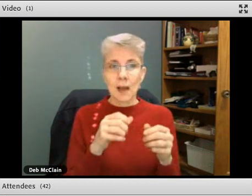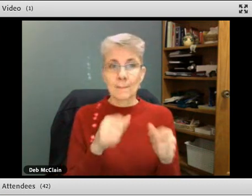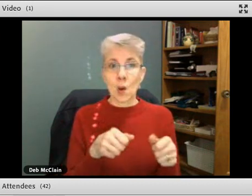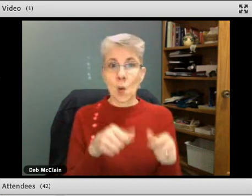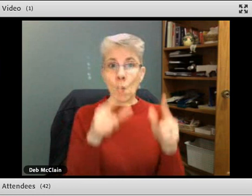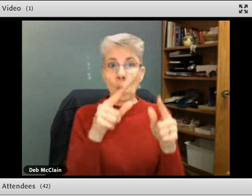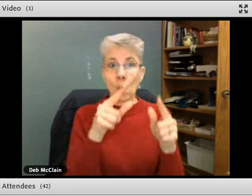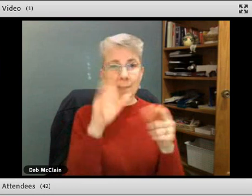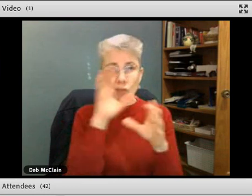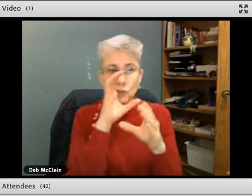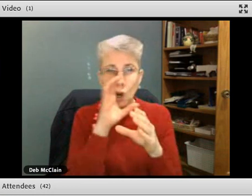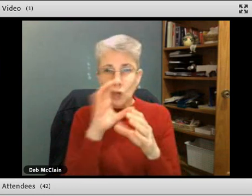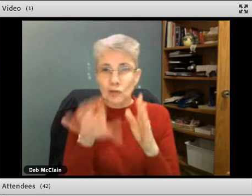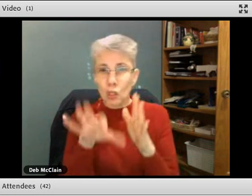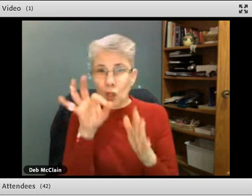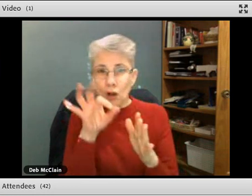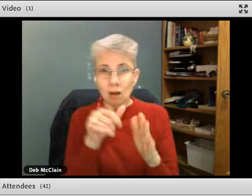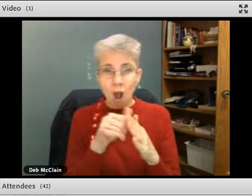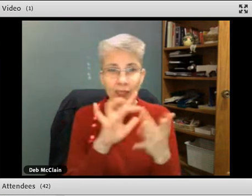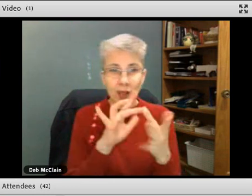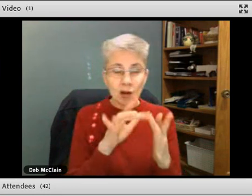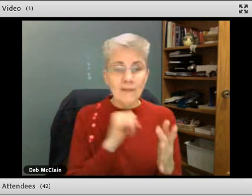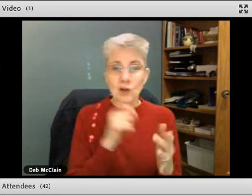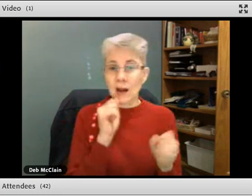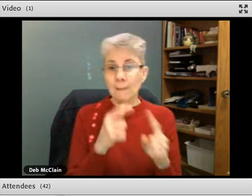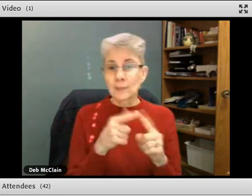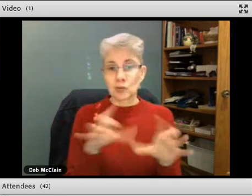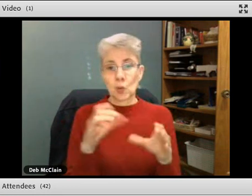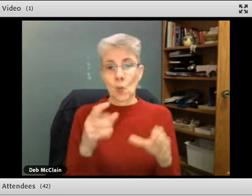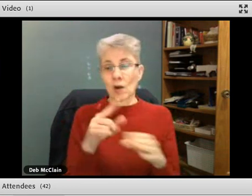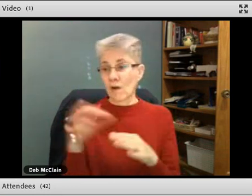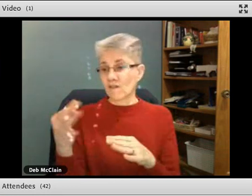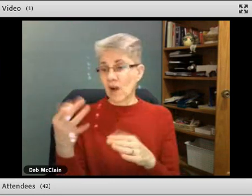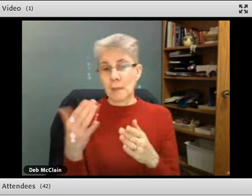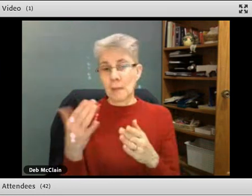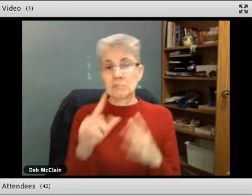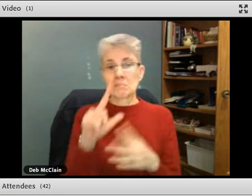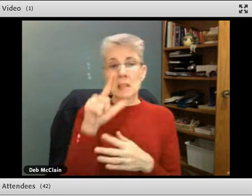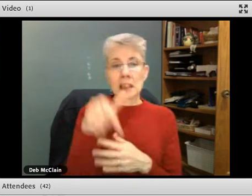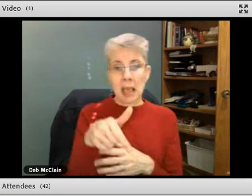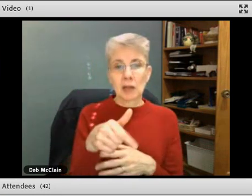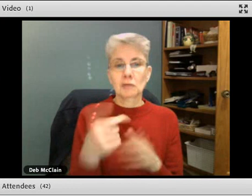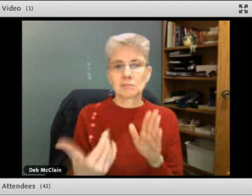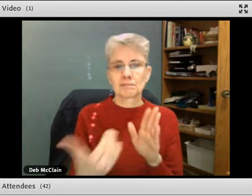it might be something that will be repeated by the network.